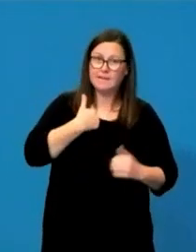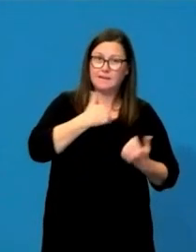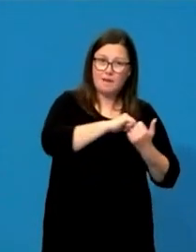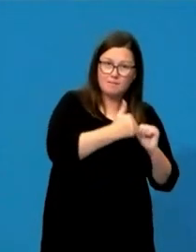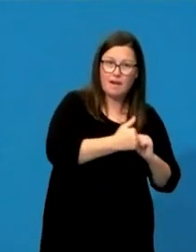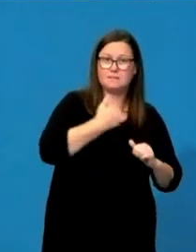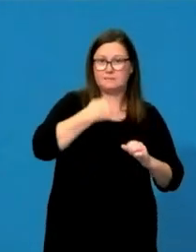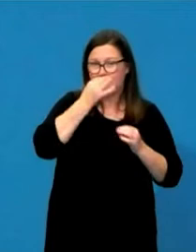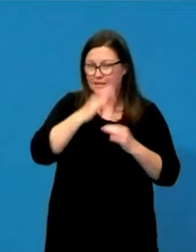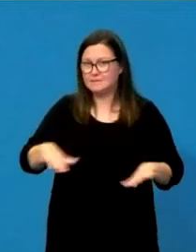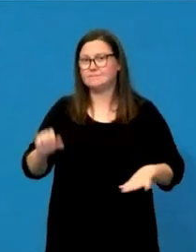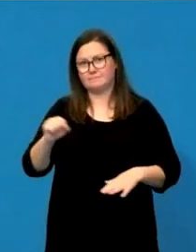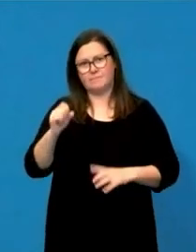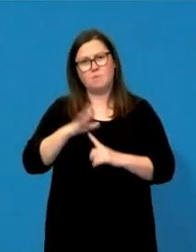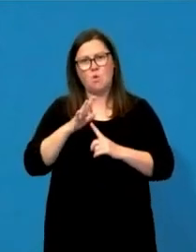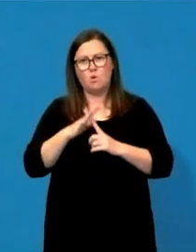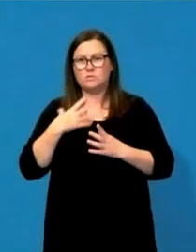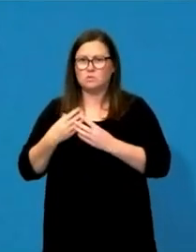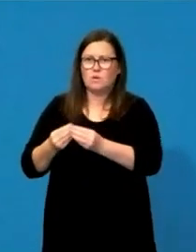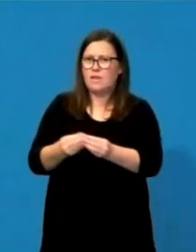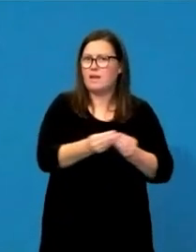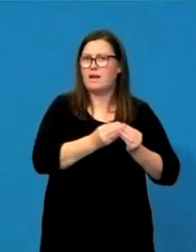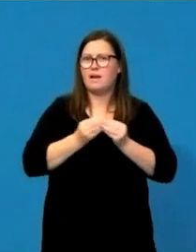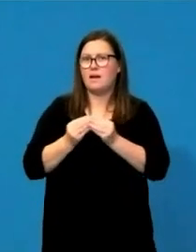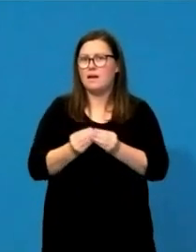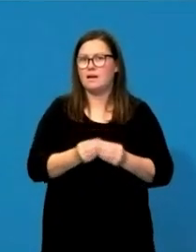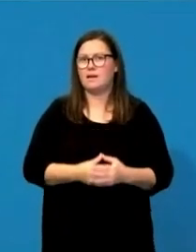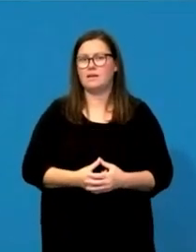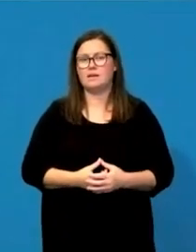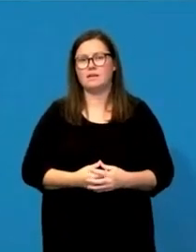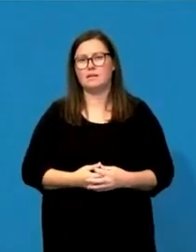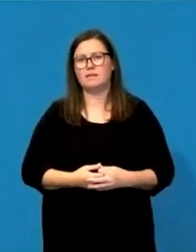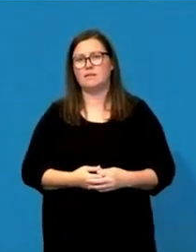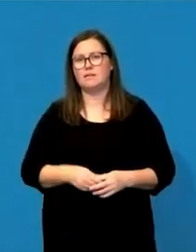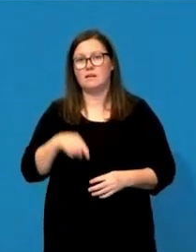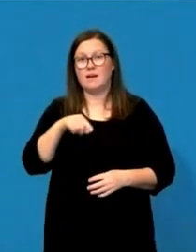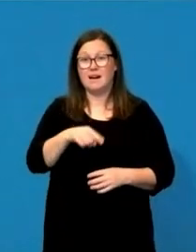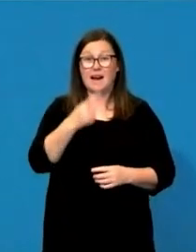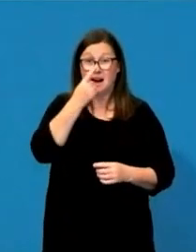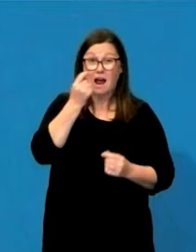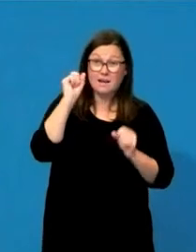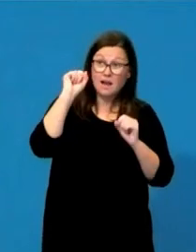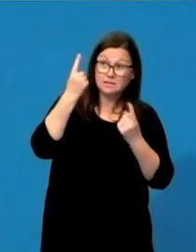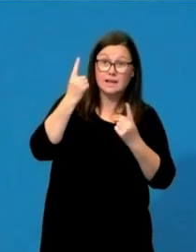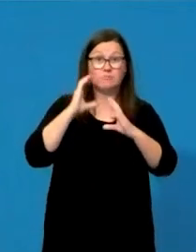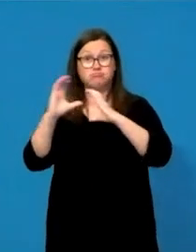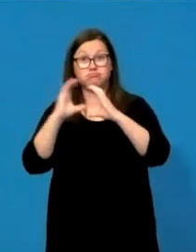They - they can understand and communicate with their grandparents in their language and